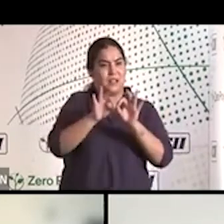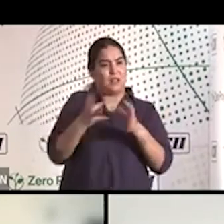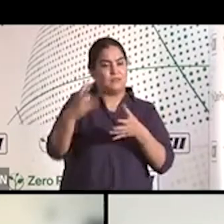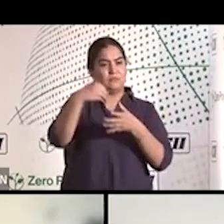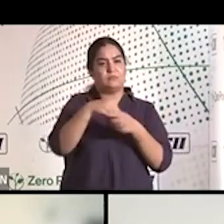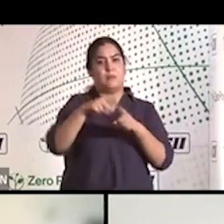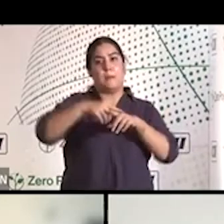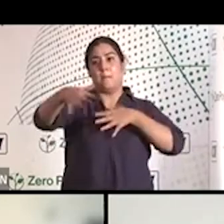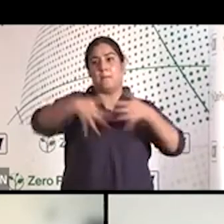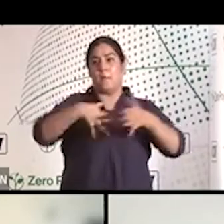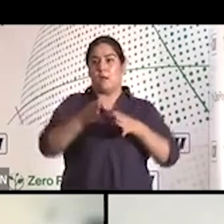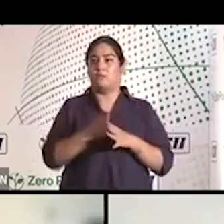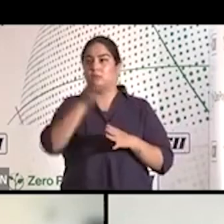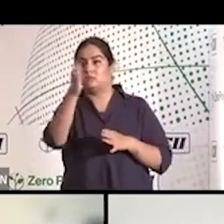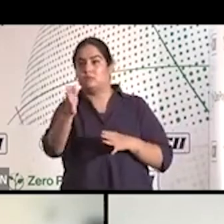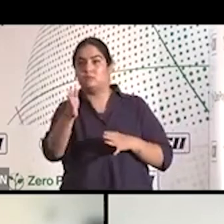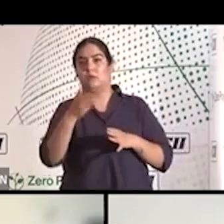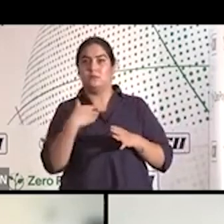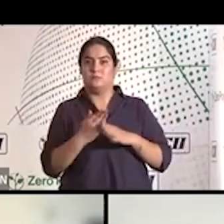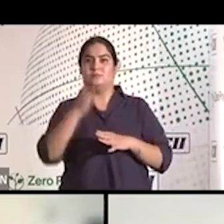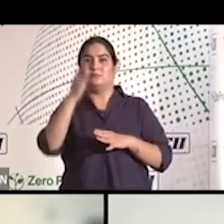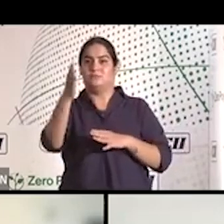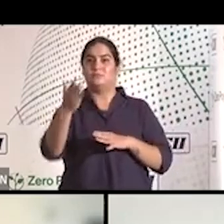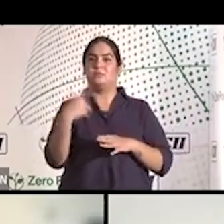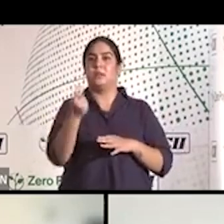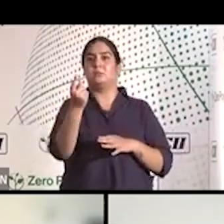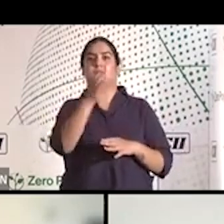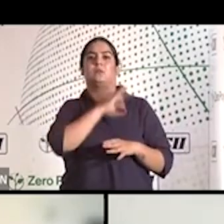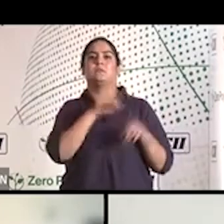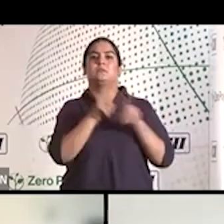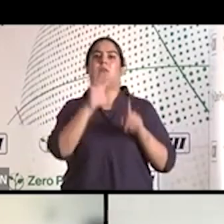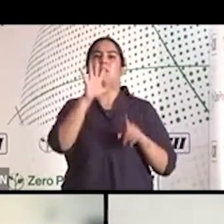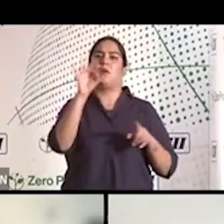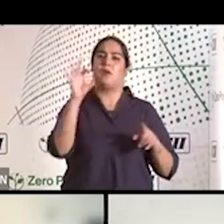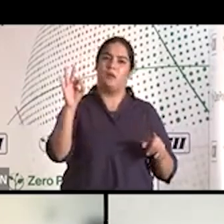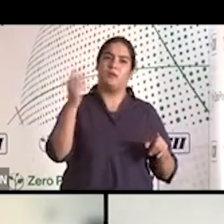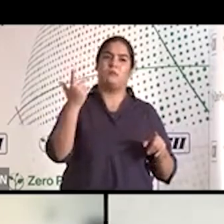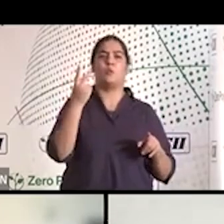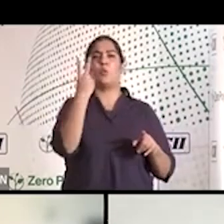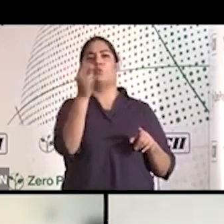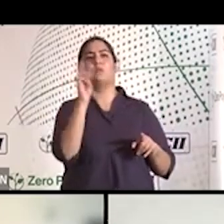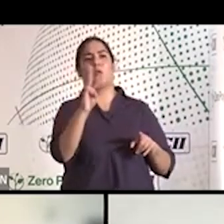and a person can own comfortably like 500 to ₹2000 in a day.